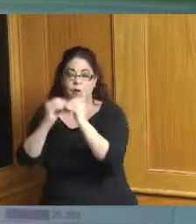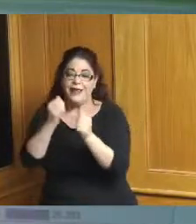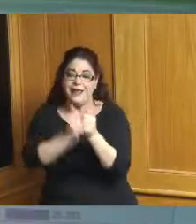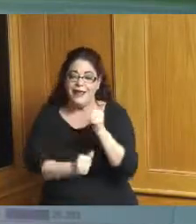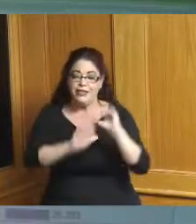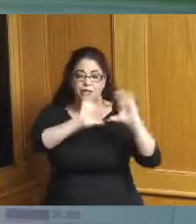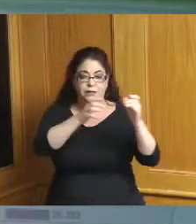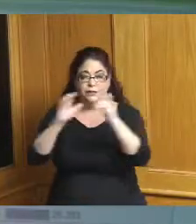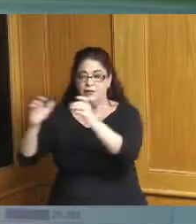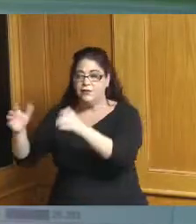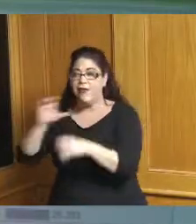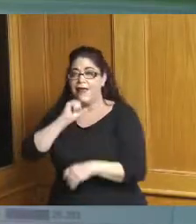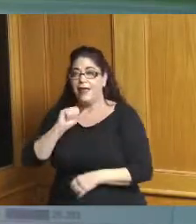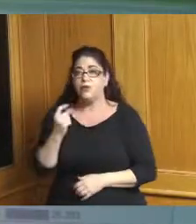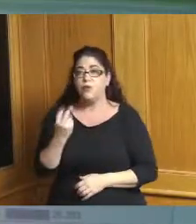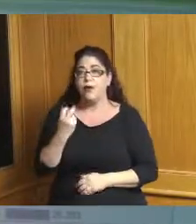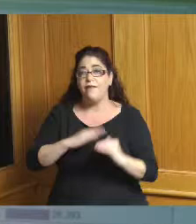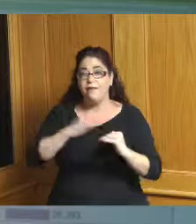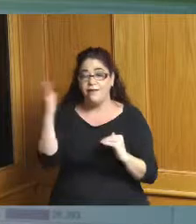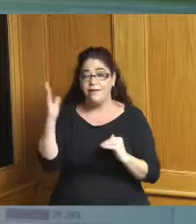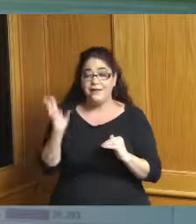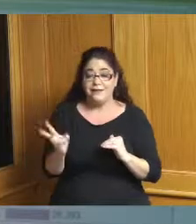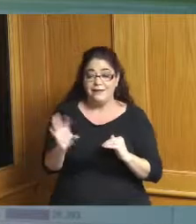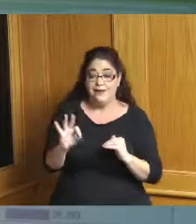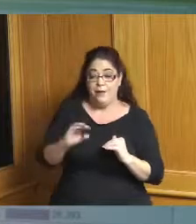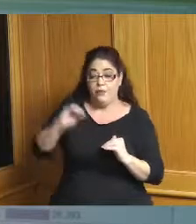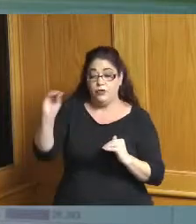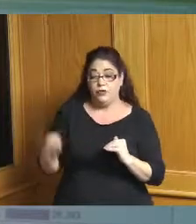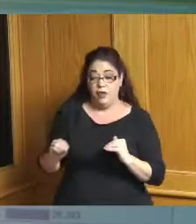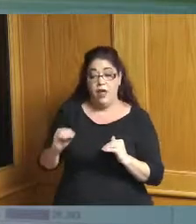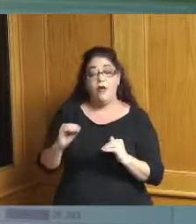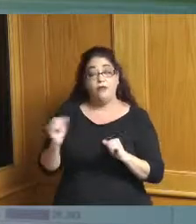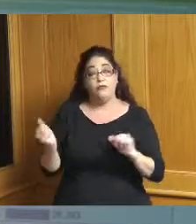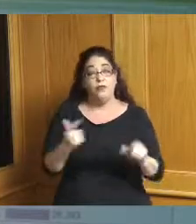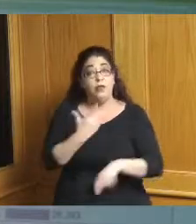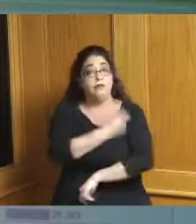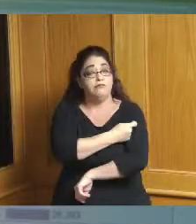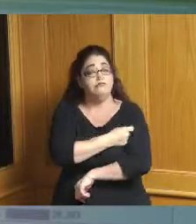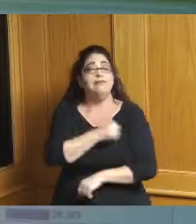for those over the age of 12 we're at 69 so we really did not see a change from where we were